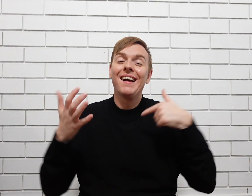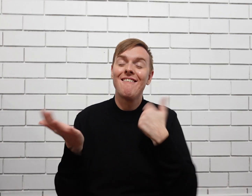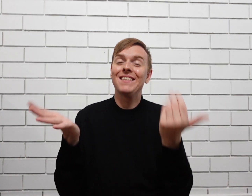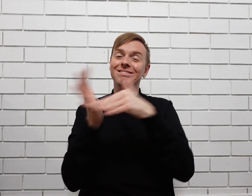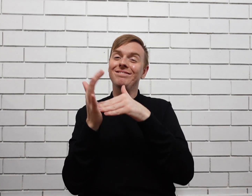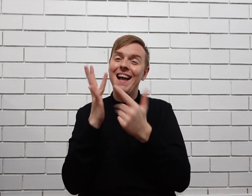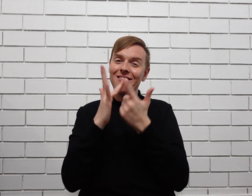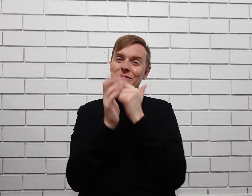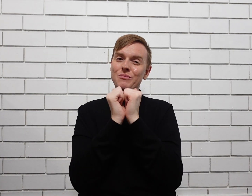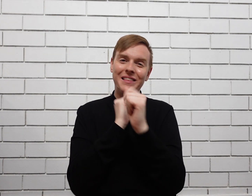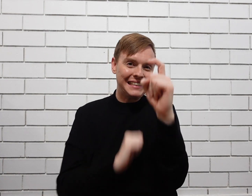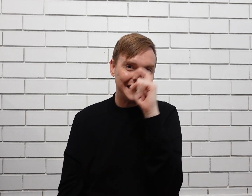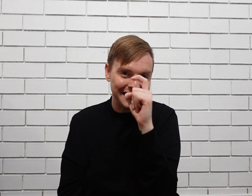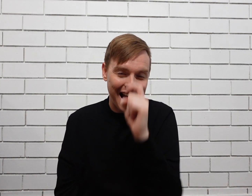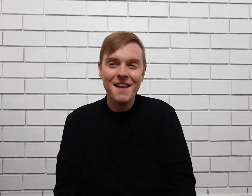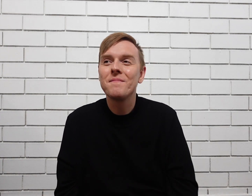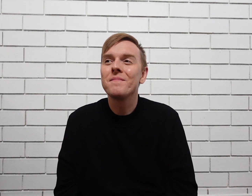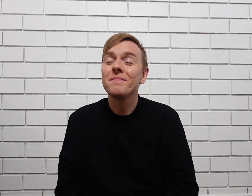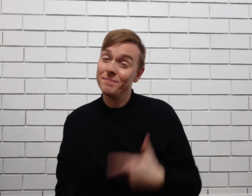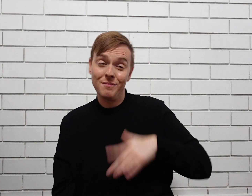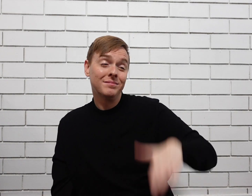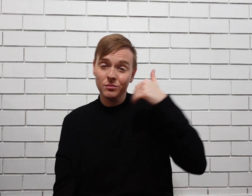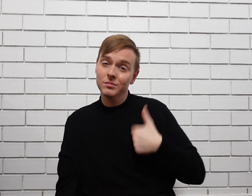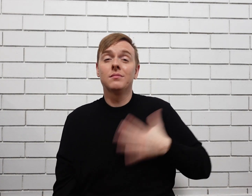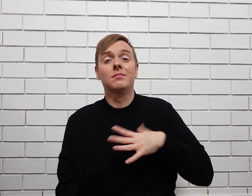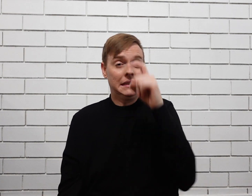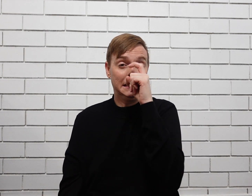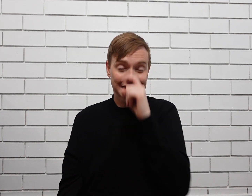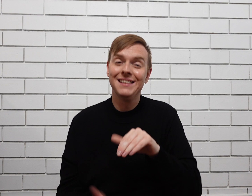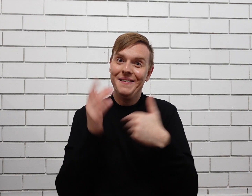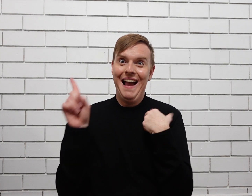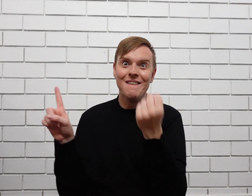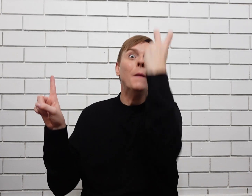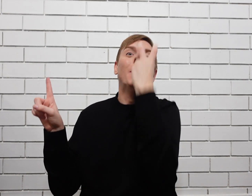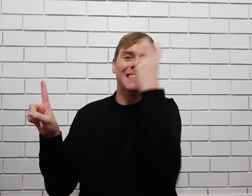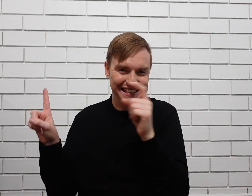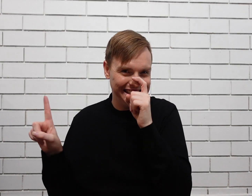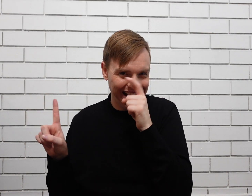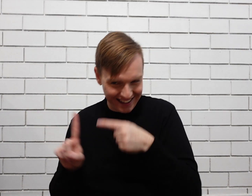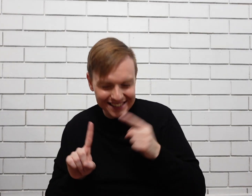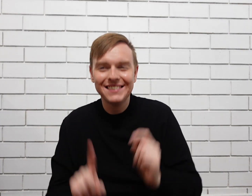and I got extra more brother and sister. Because growing up I always wished I had a sister and now I have an older sister.